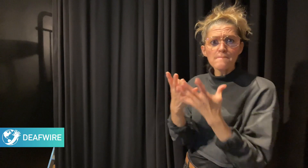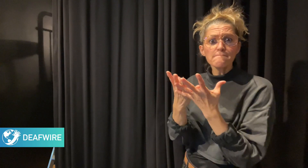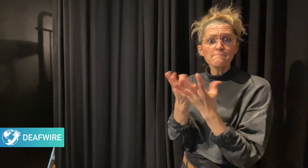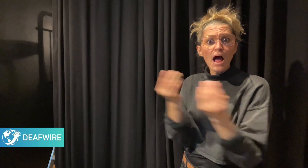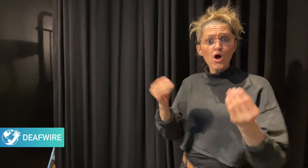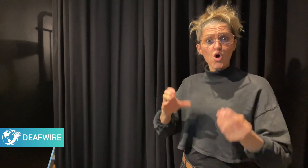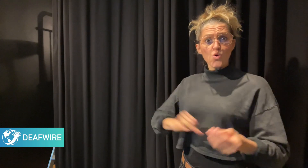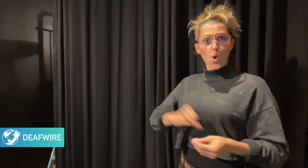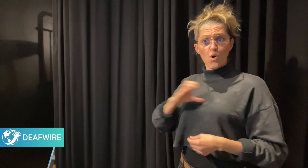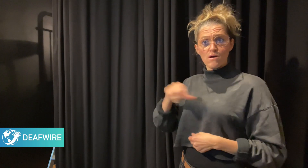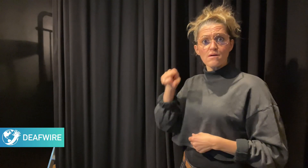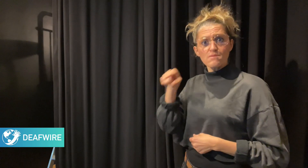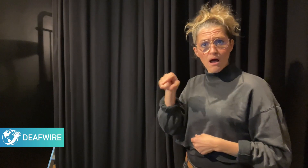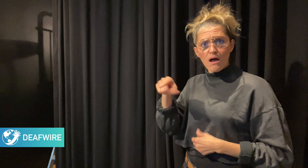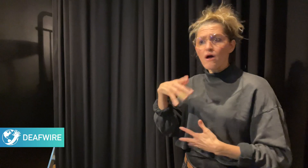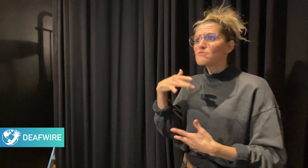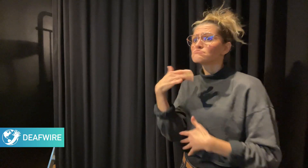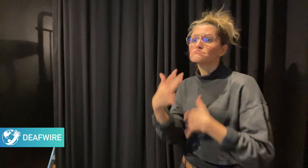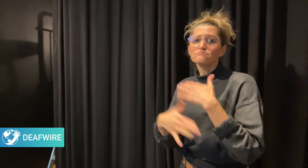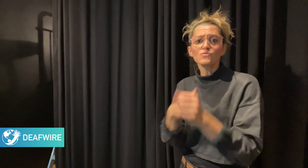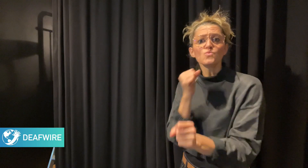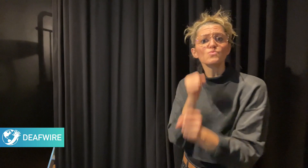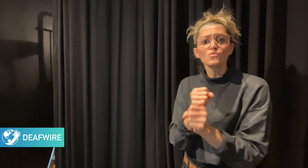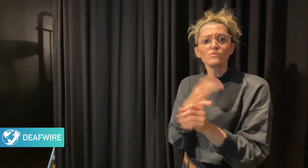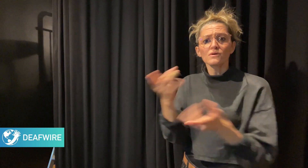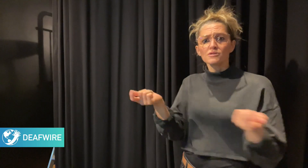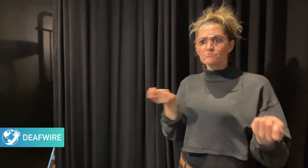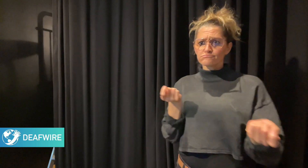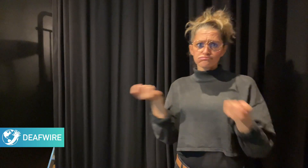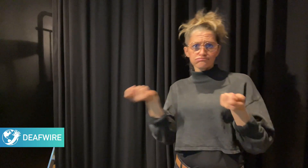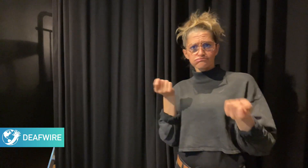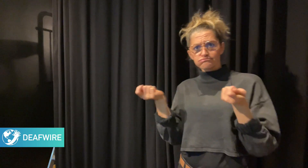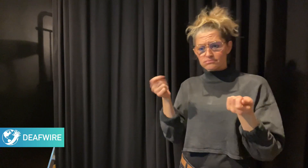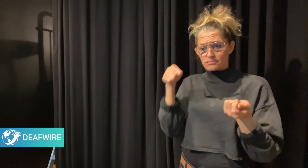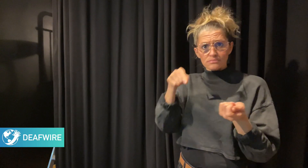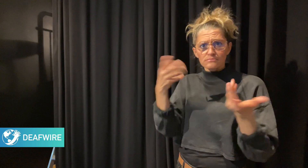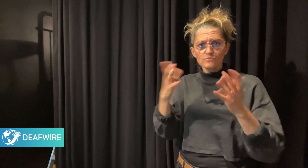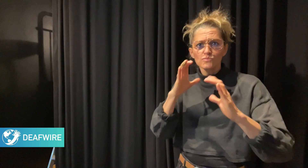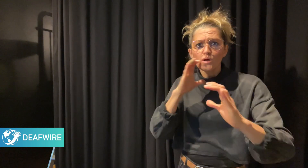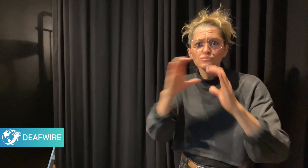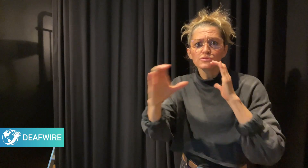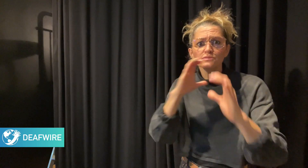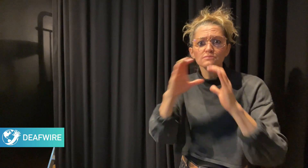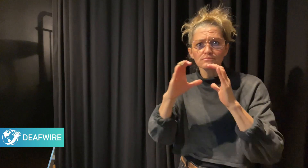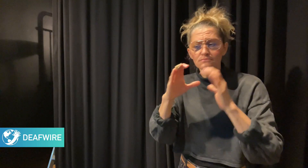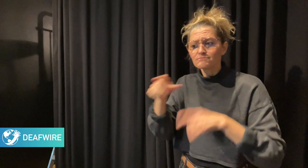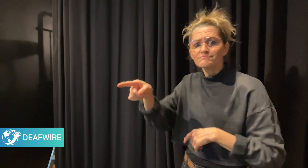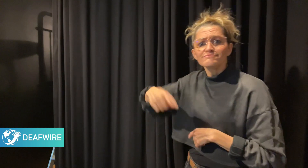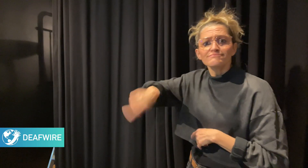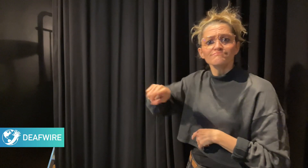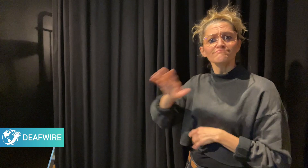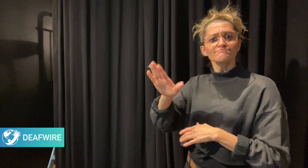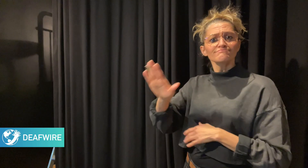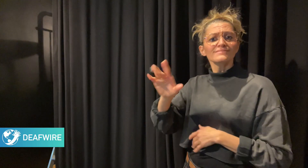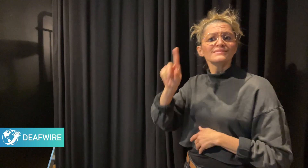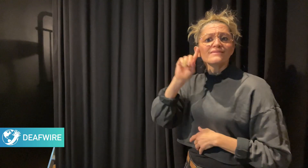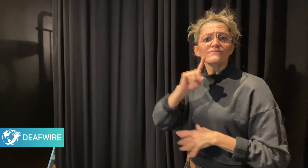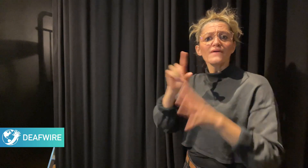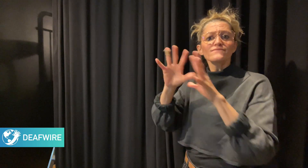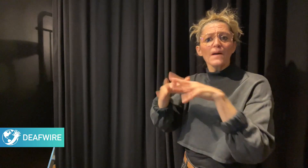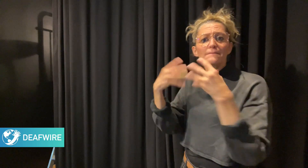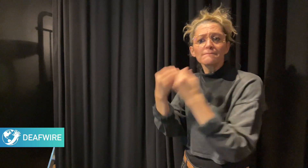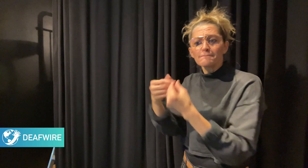many of them become facilitators of communication